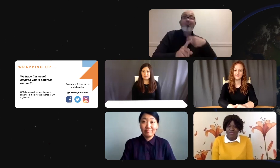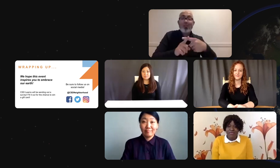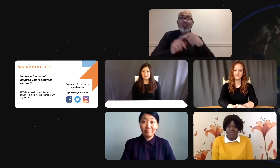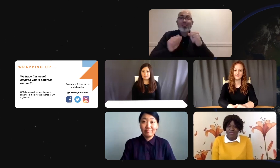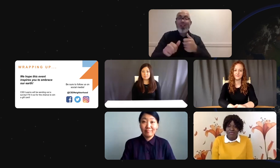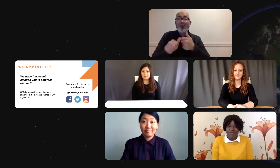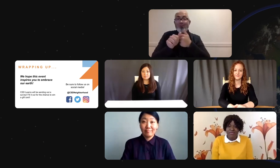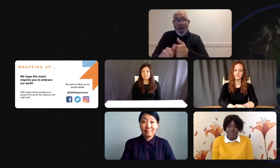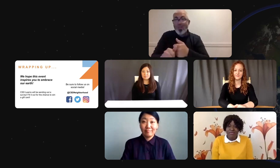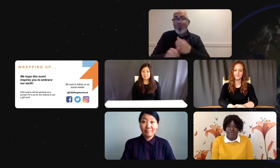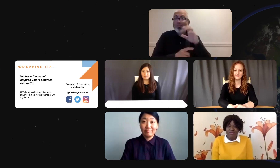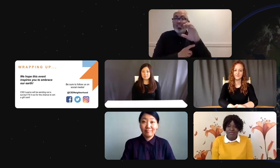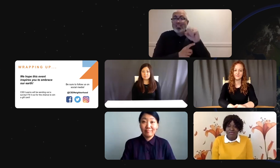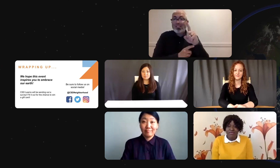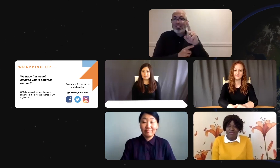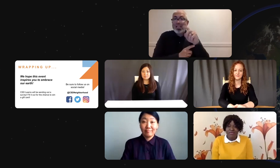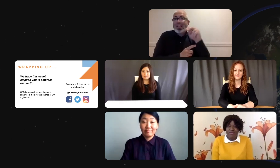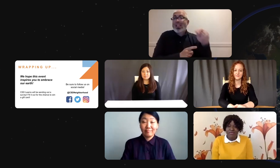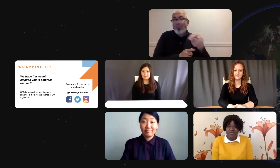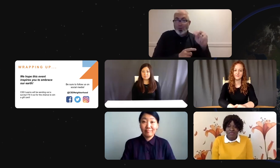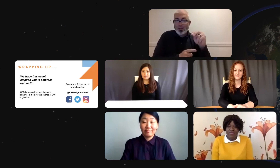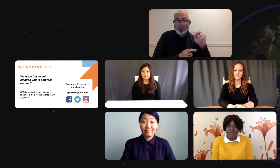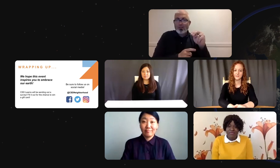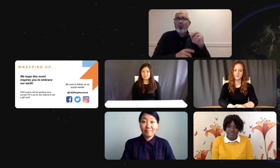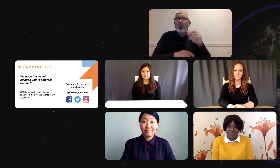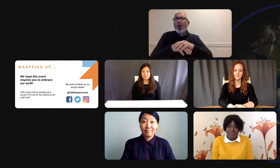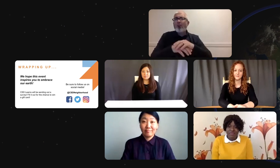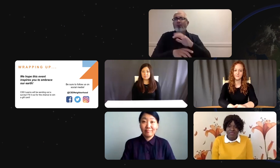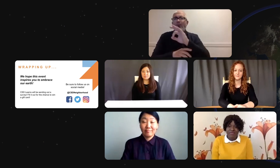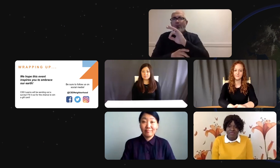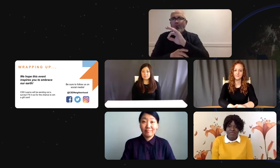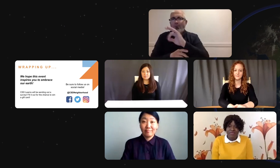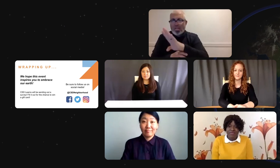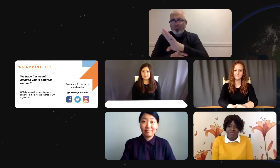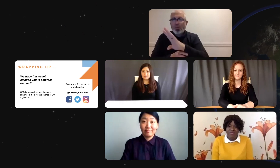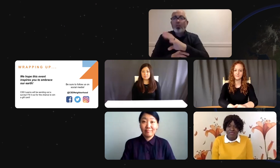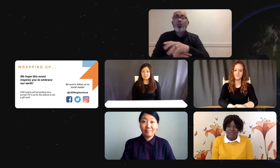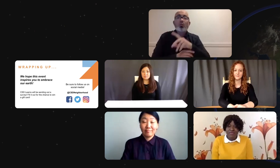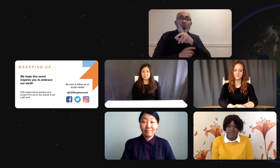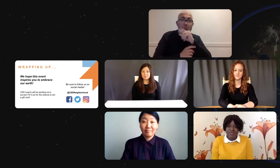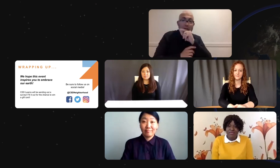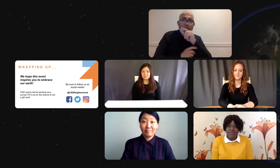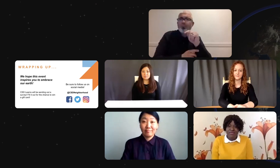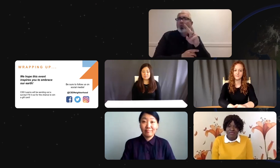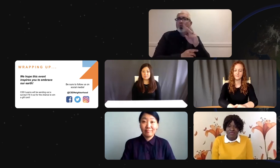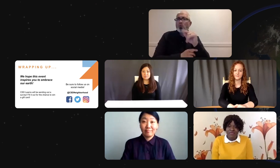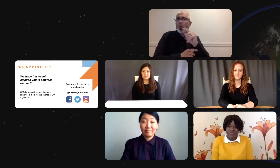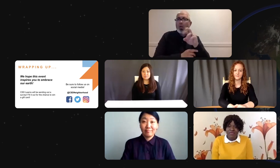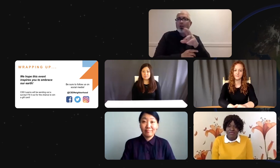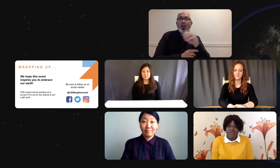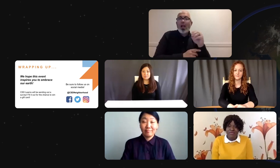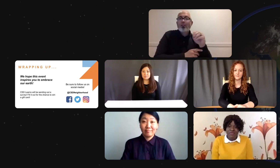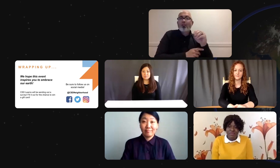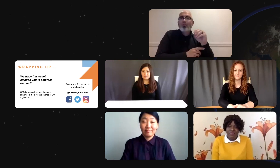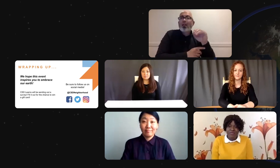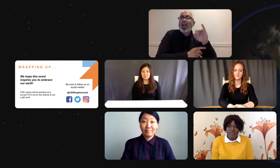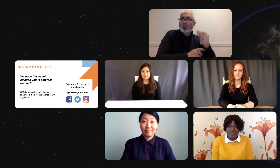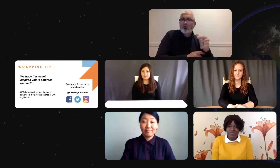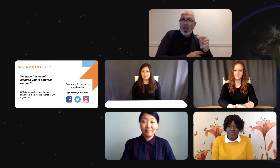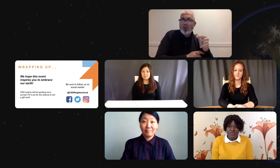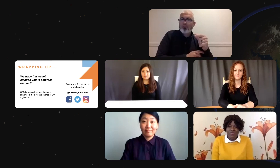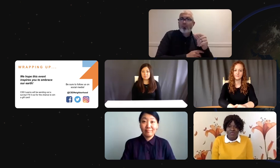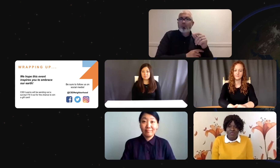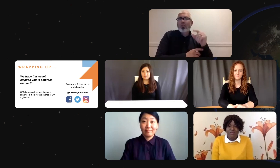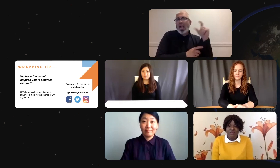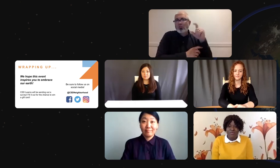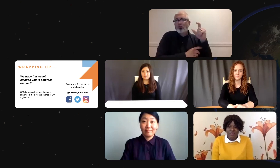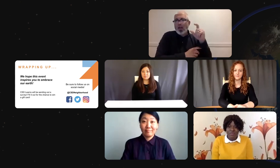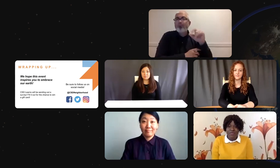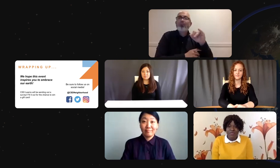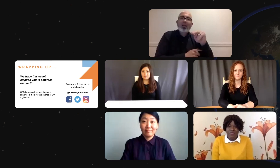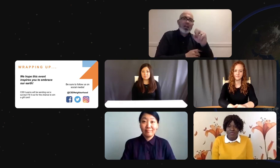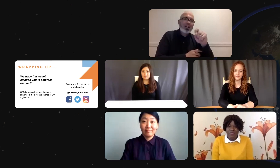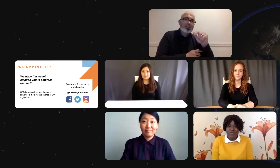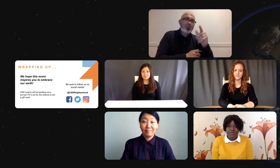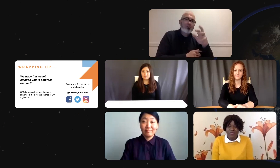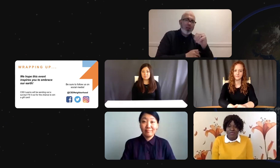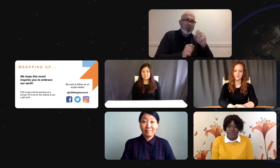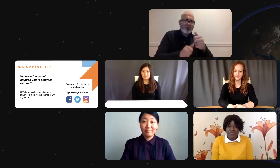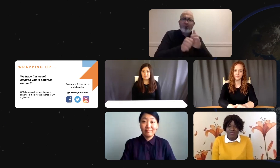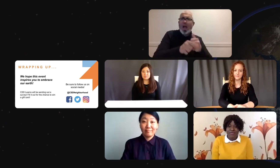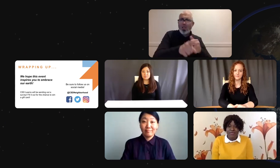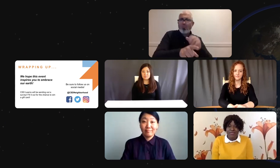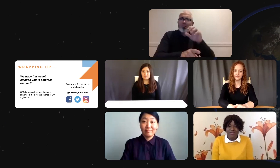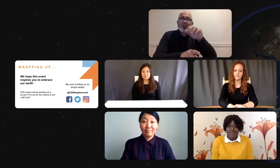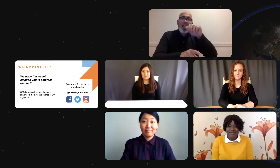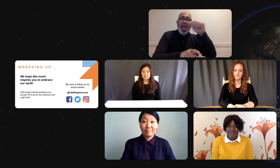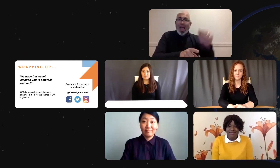Follow CSD Neighborhood on Twitter, Facebook, and Instagram.